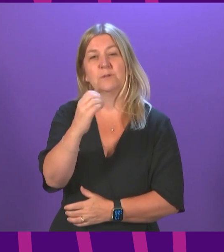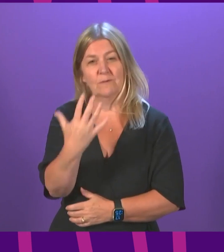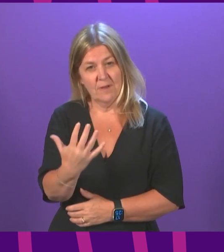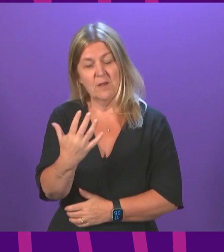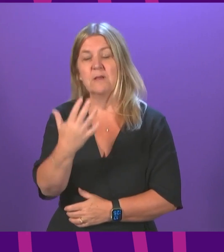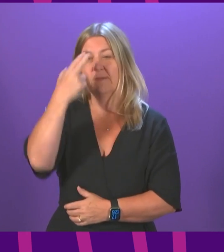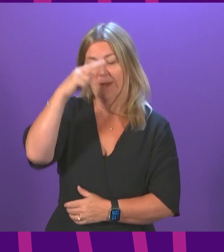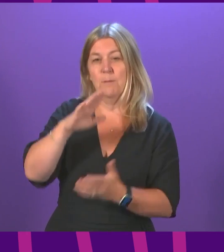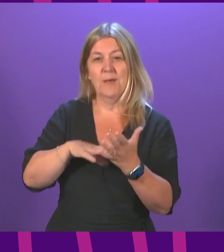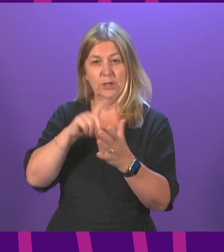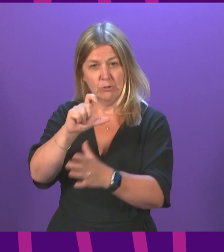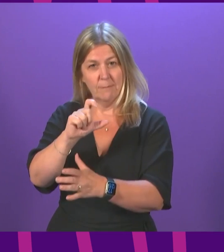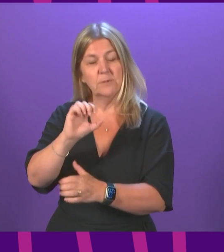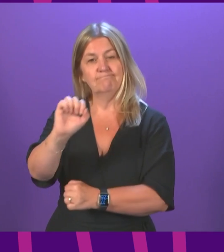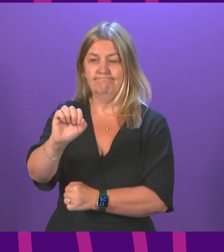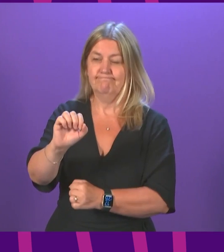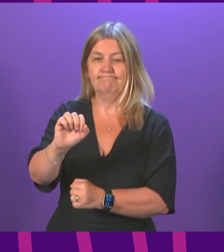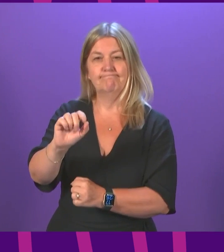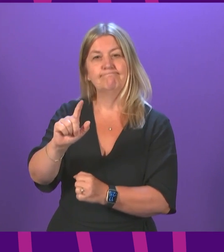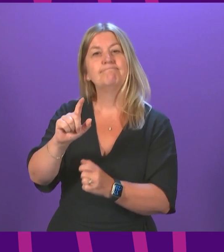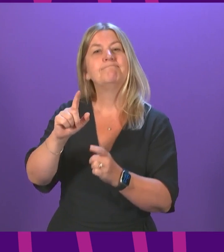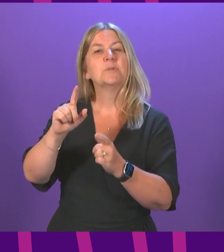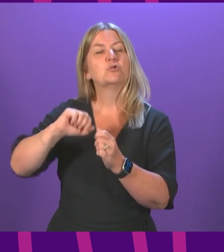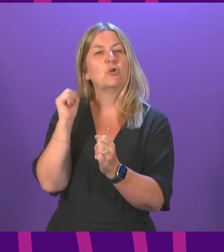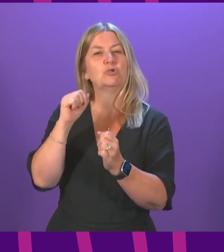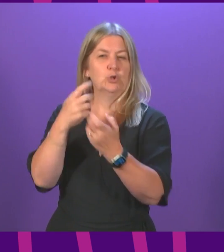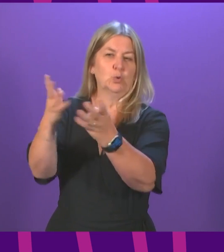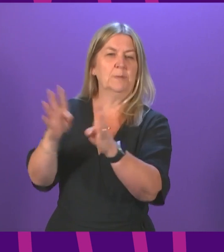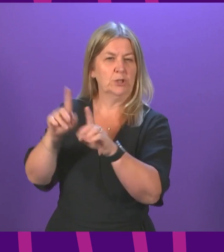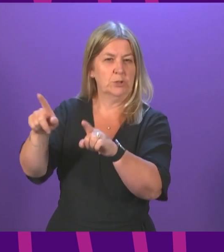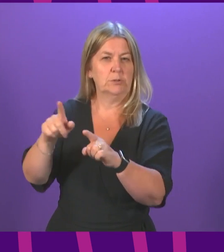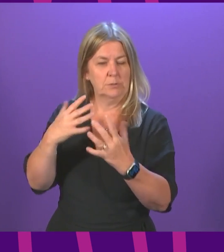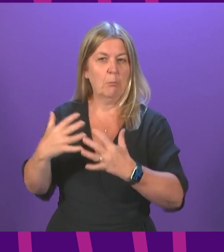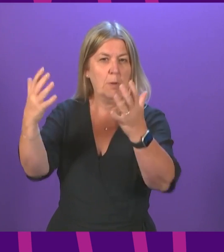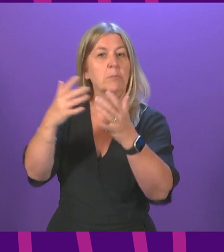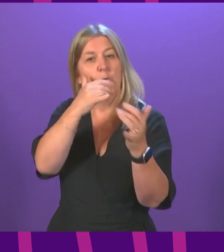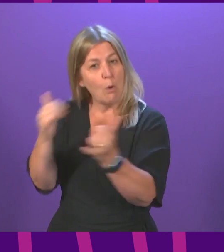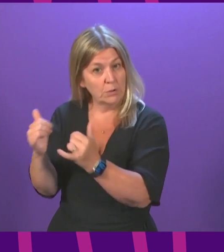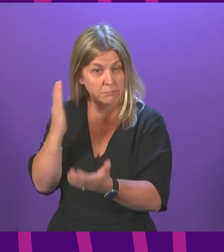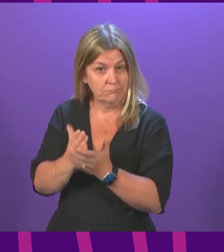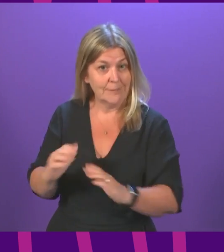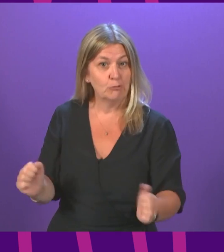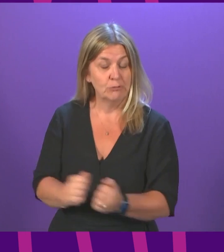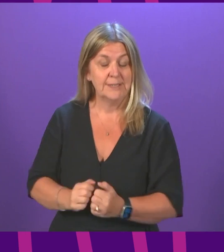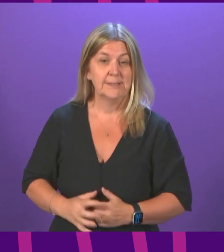Chapman, on appointments to the Scottish Commission for Public Audit, be agreed to.